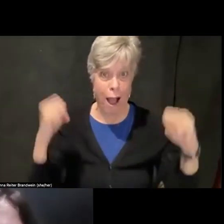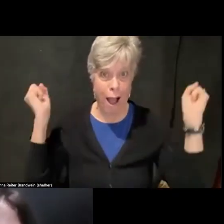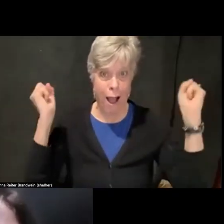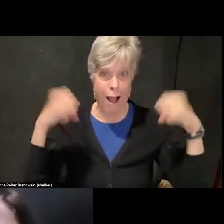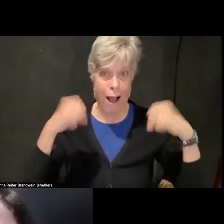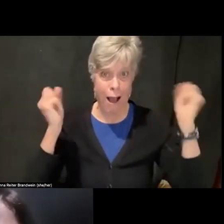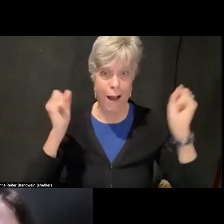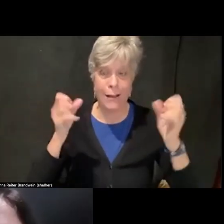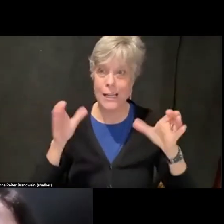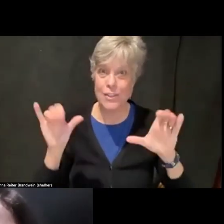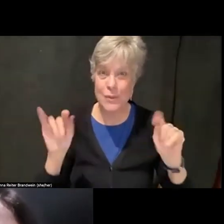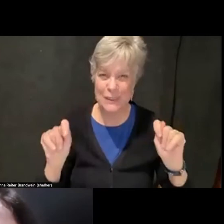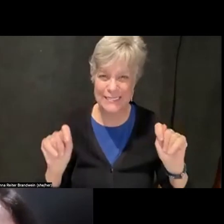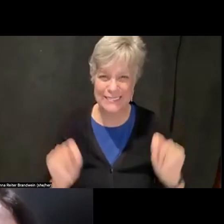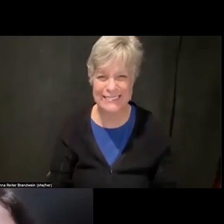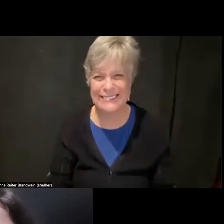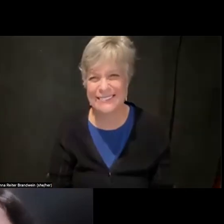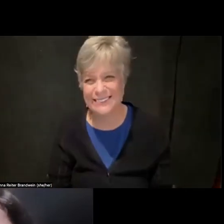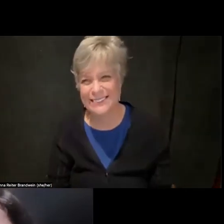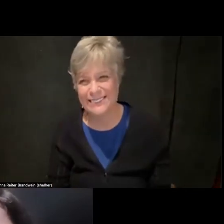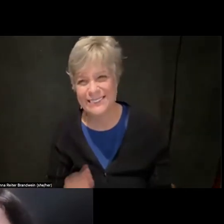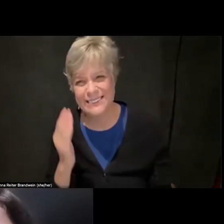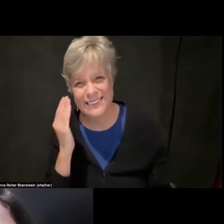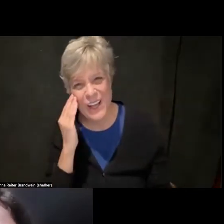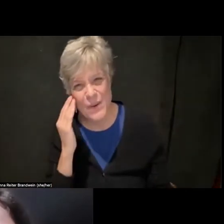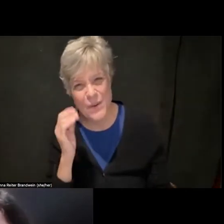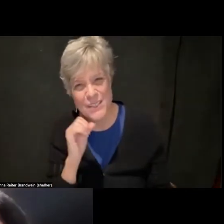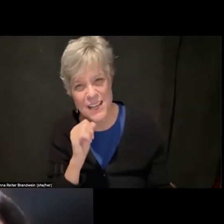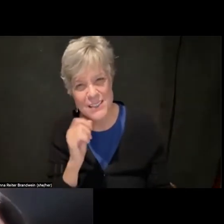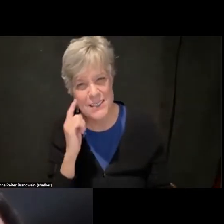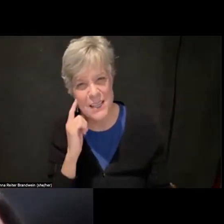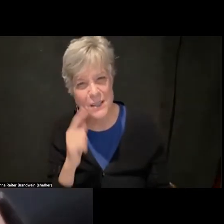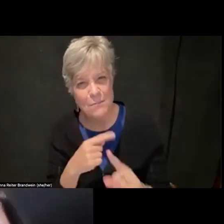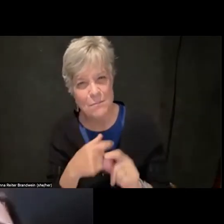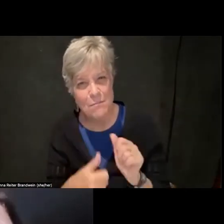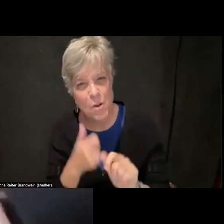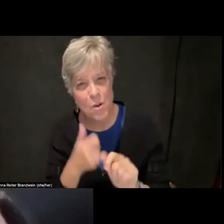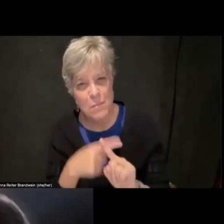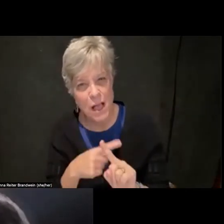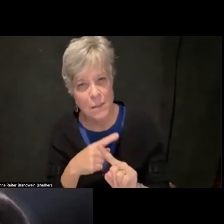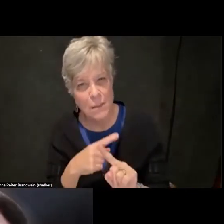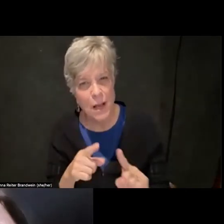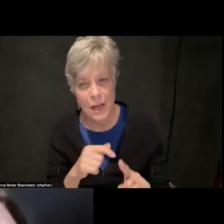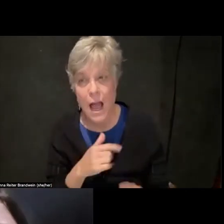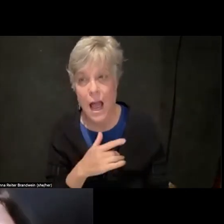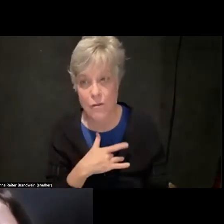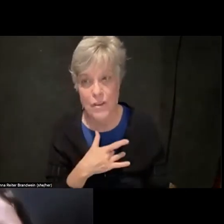But I will say, and I know it doesn't sound like the most positive, but I will still stick with a good dissertation is done